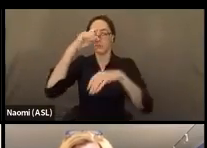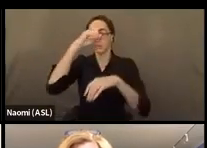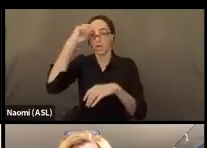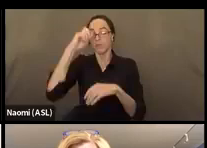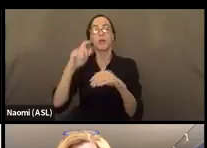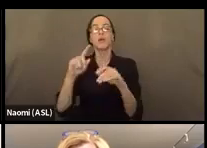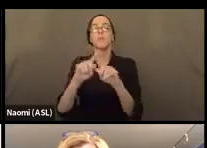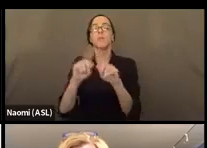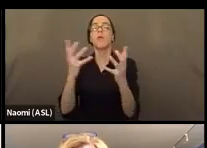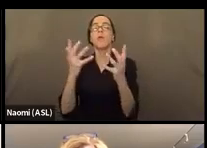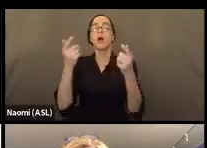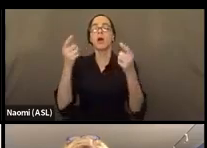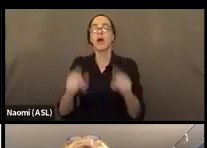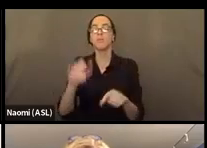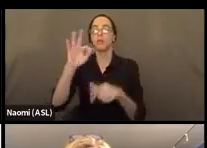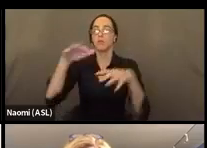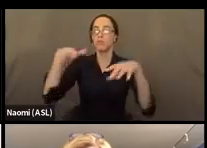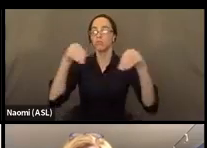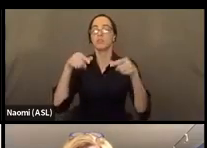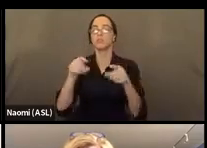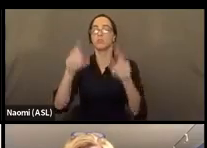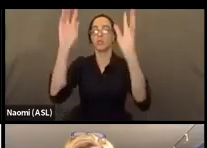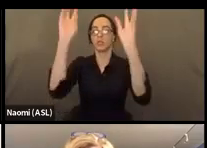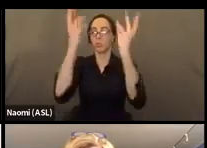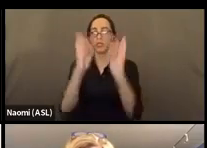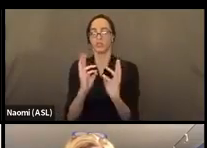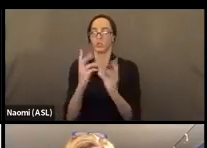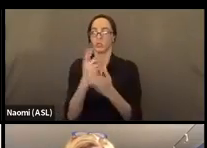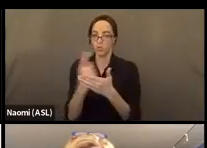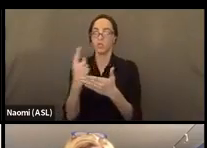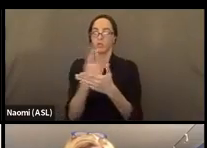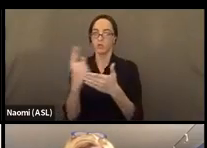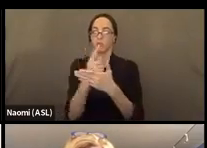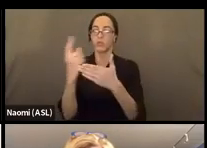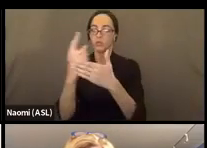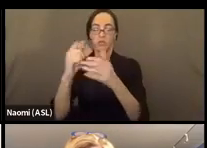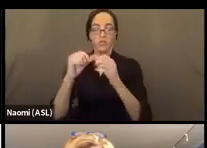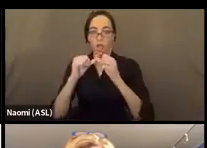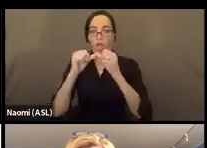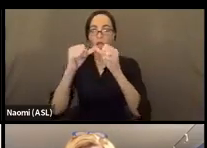weeks at a time i don't say this to scare everybody and i don't think that we